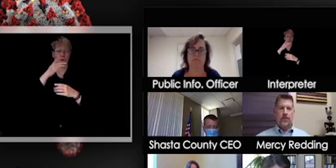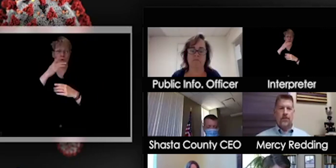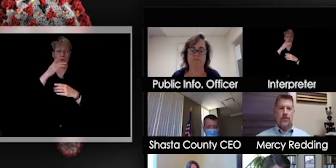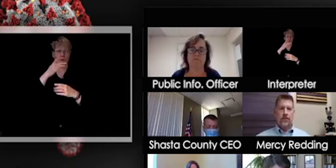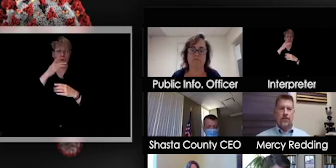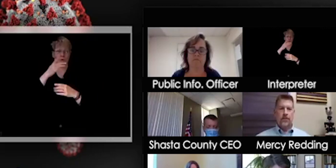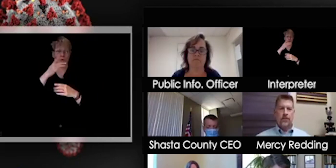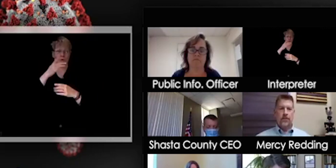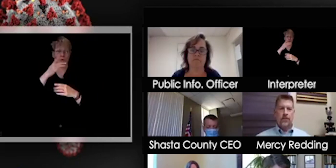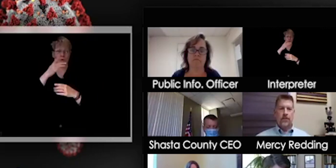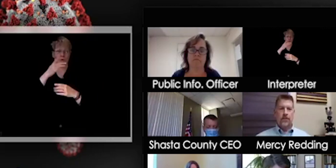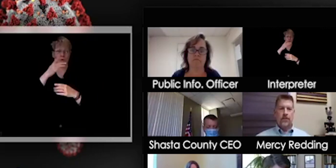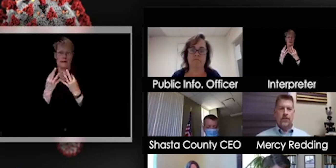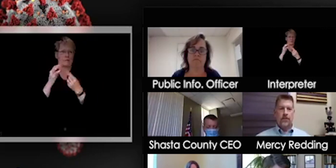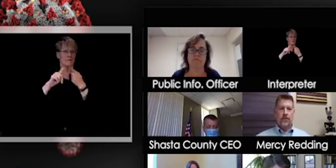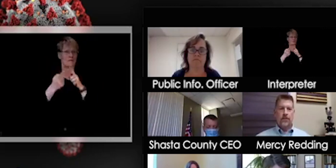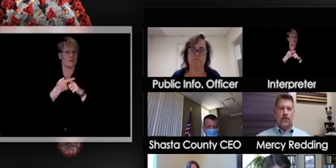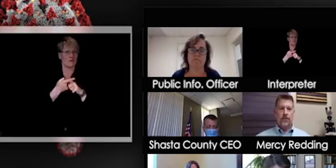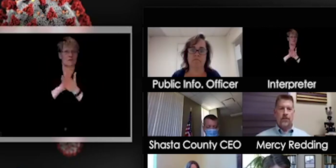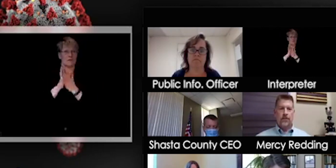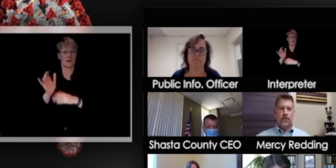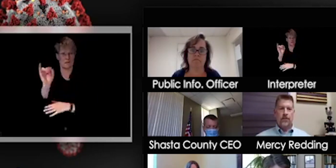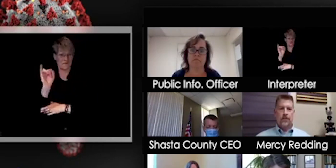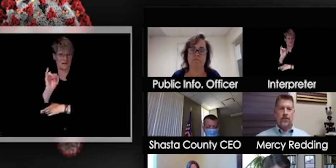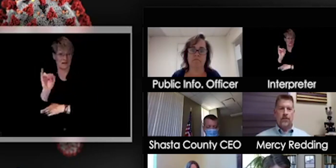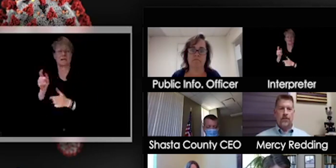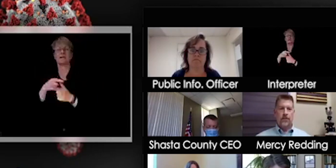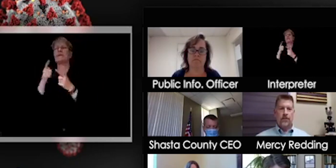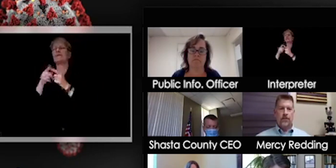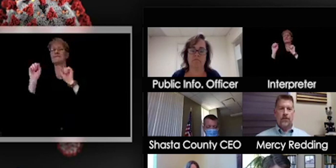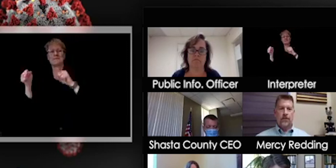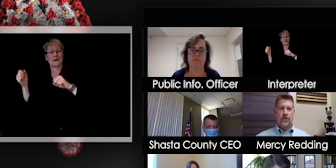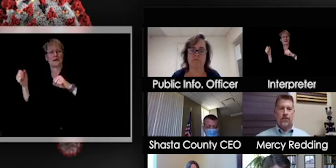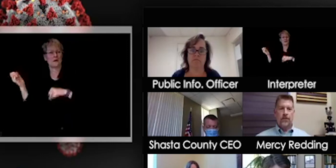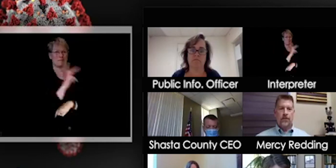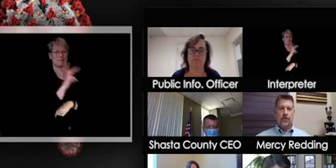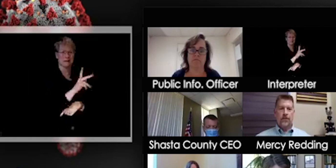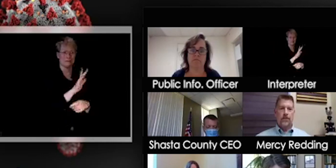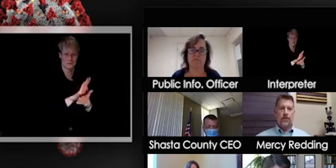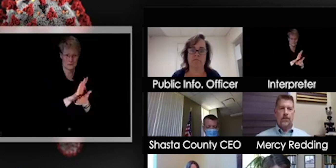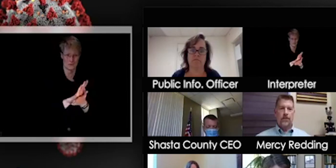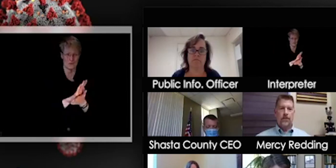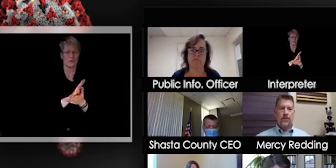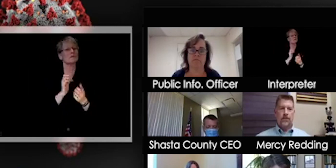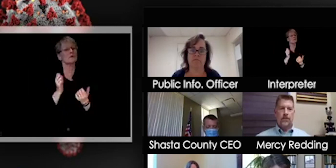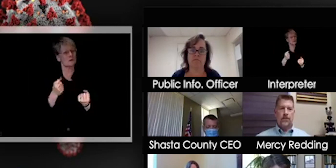to successfully get back in school, which is really needed and there's a huge benefit